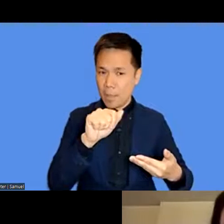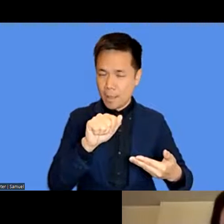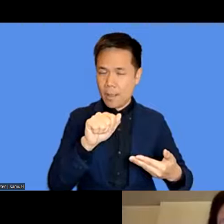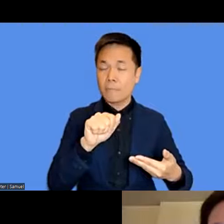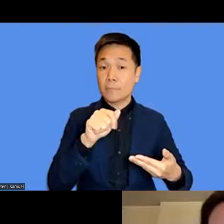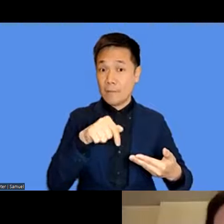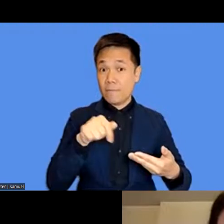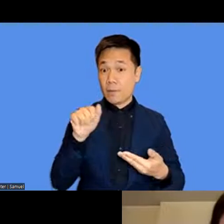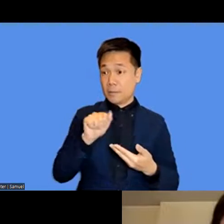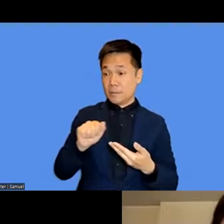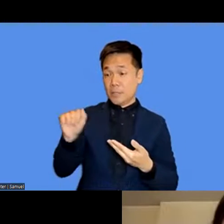a partnership with them.